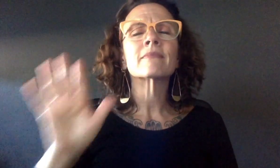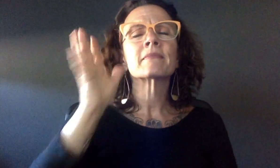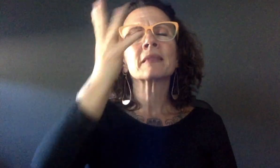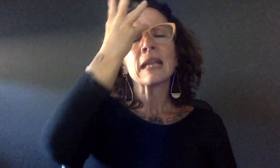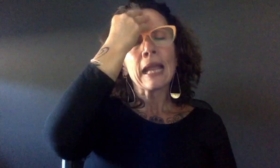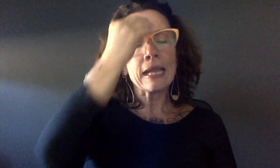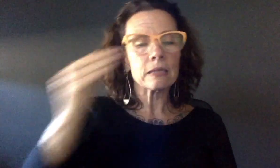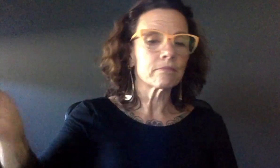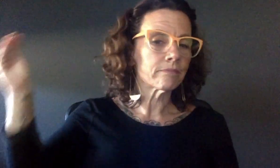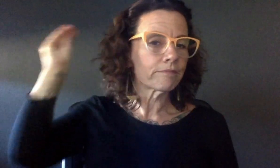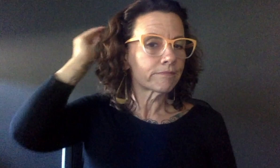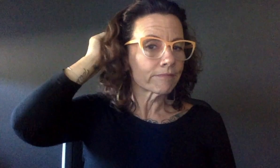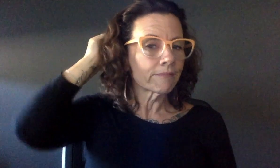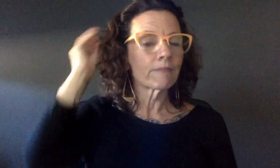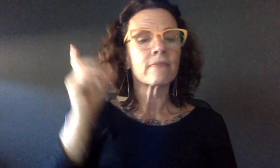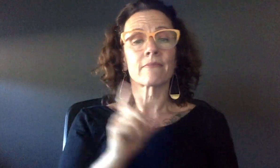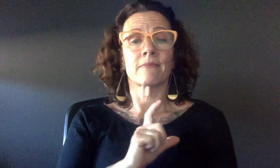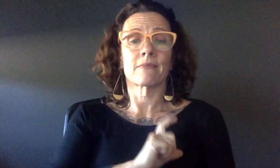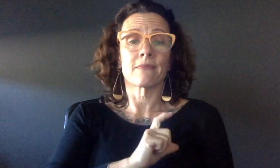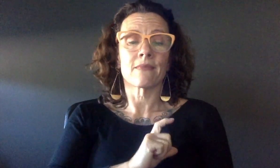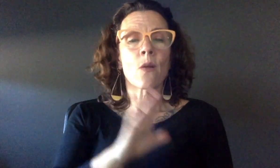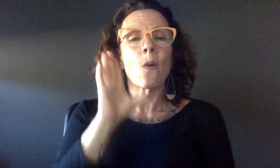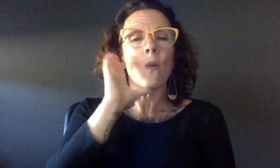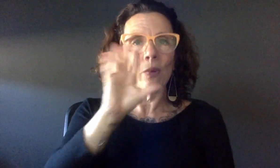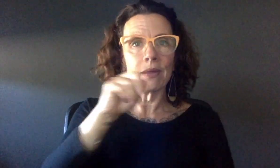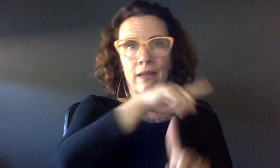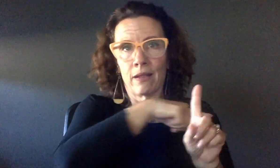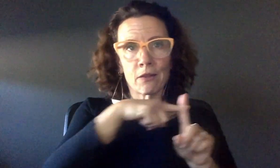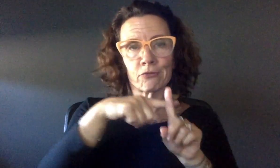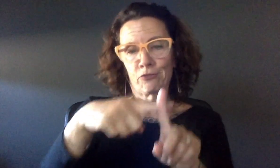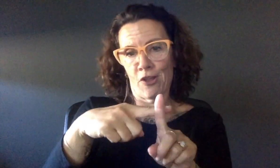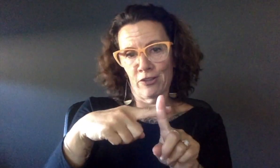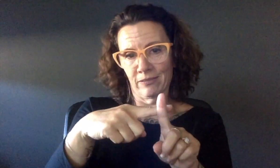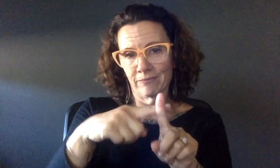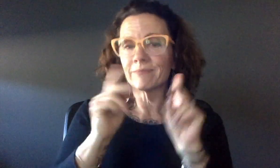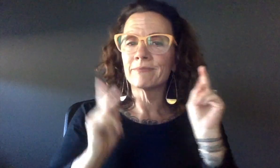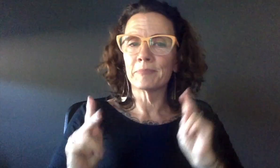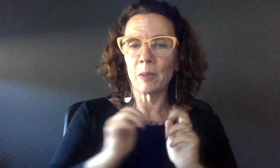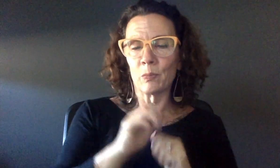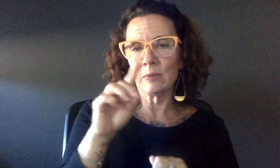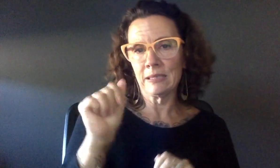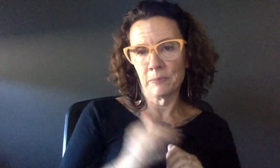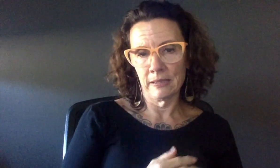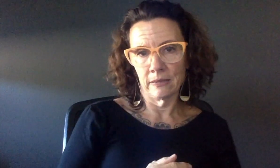Be aware that cops will often target folks with disabilities.